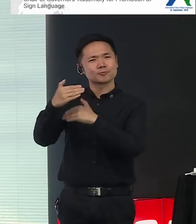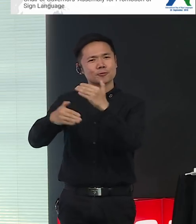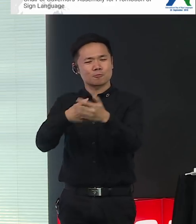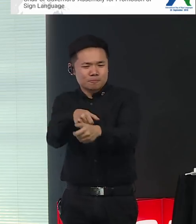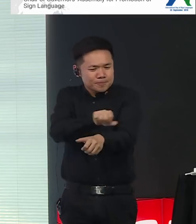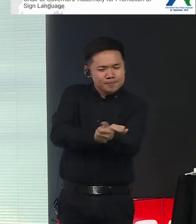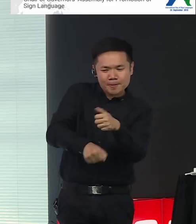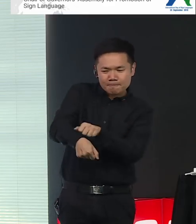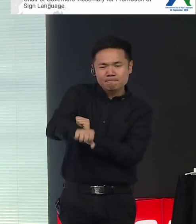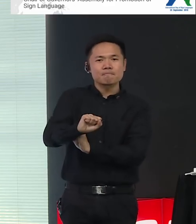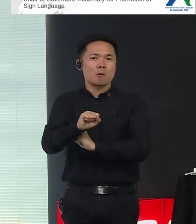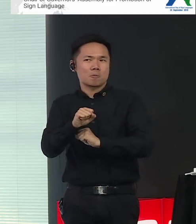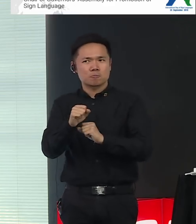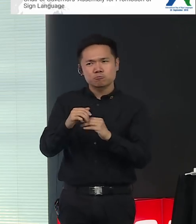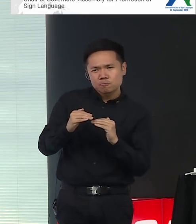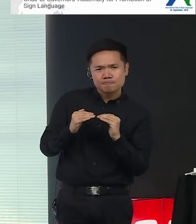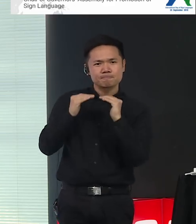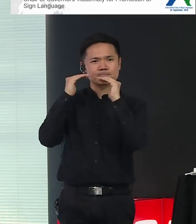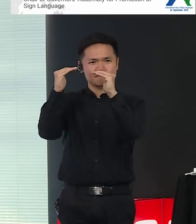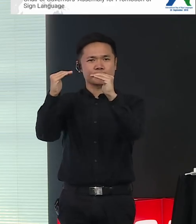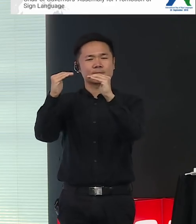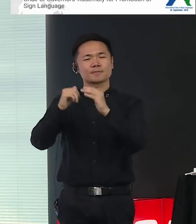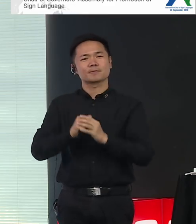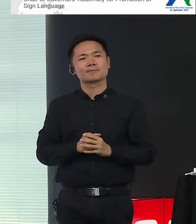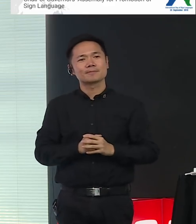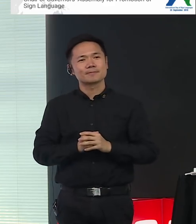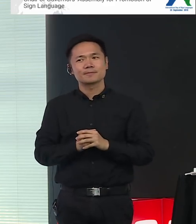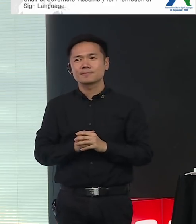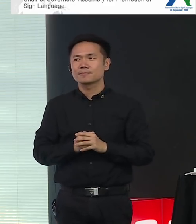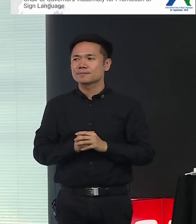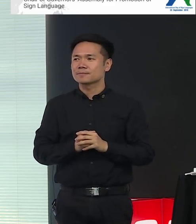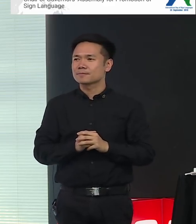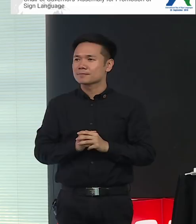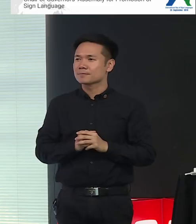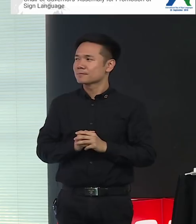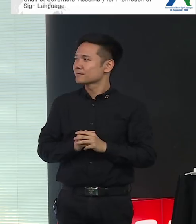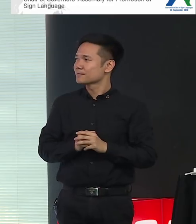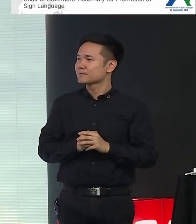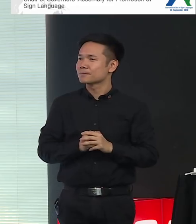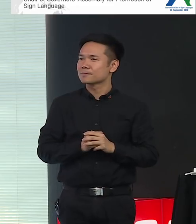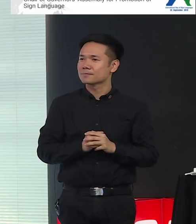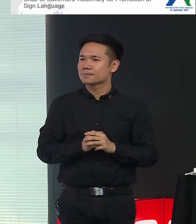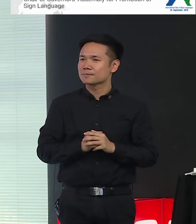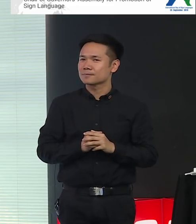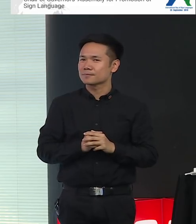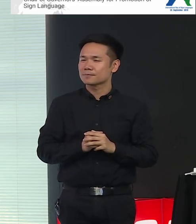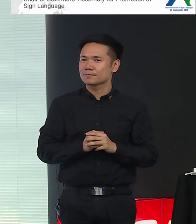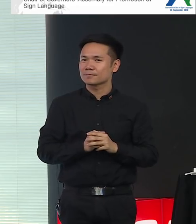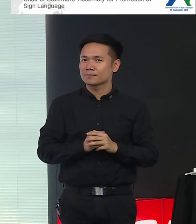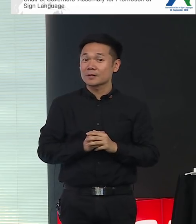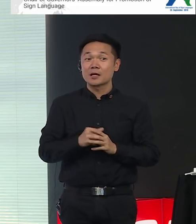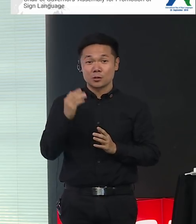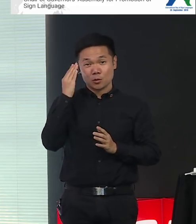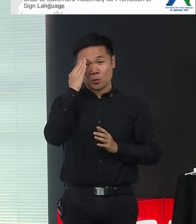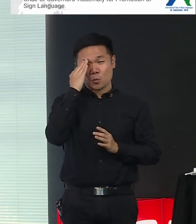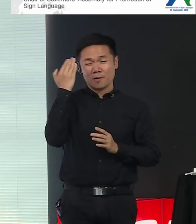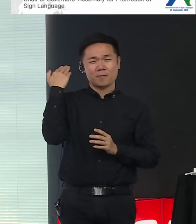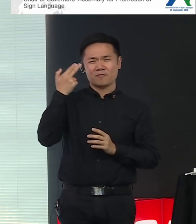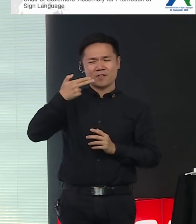acting to promote sign language throughout the nation. We do look forward to your support and we want to further extent our